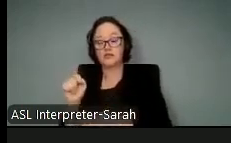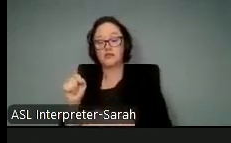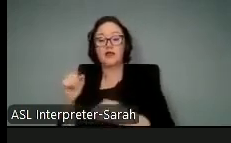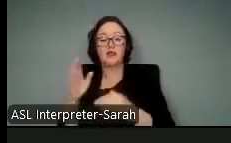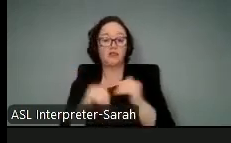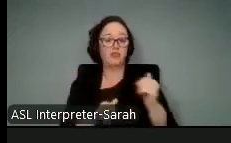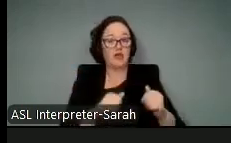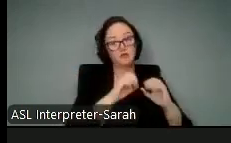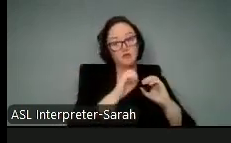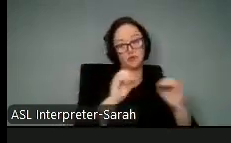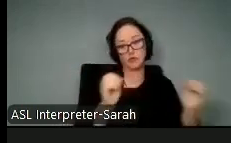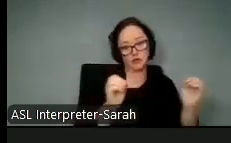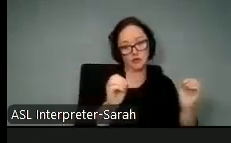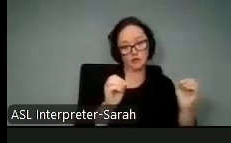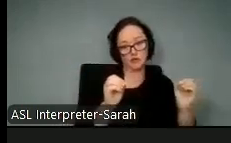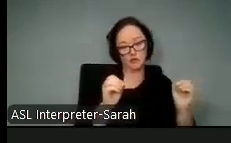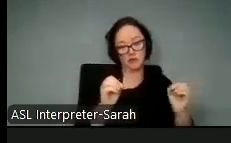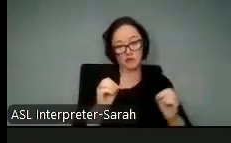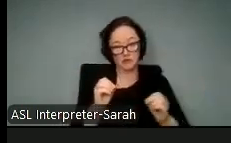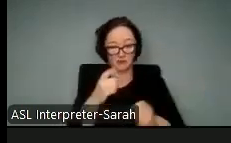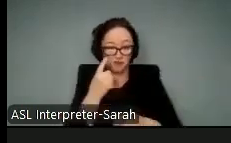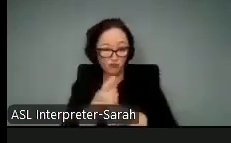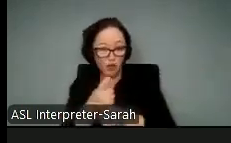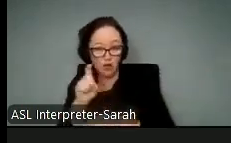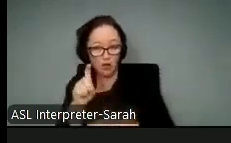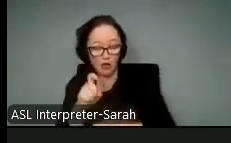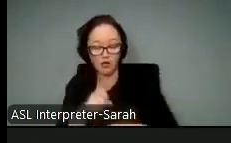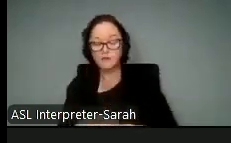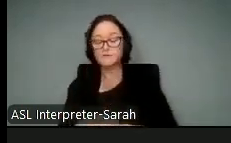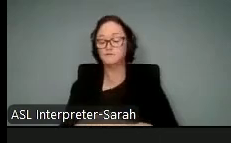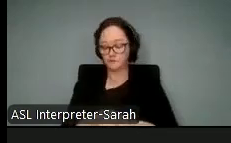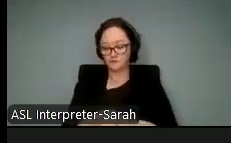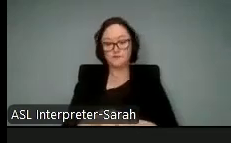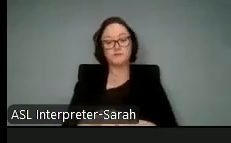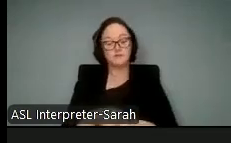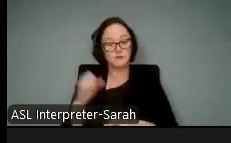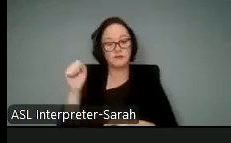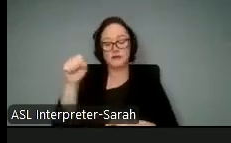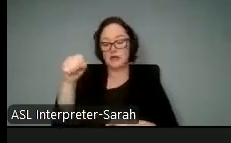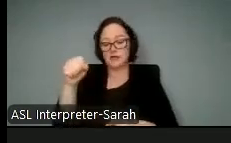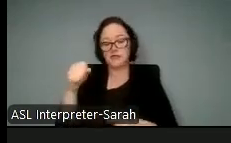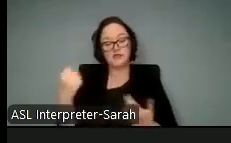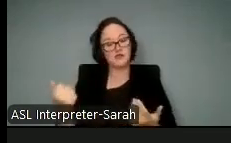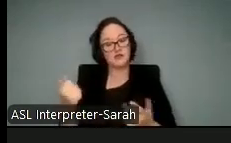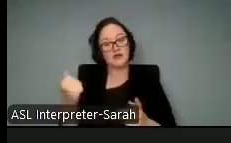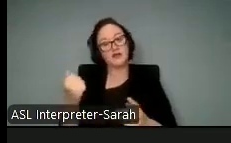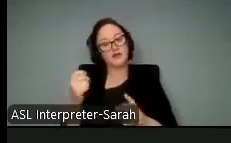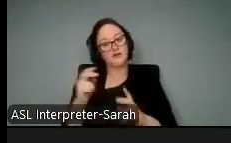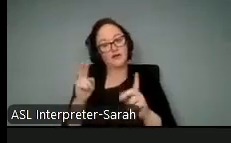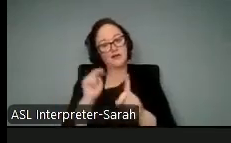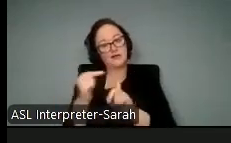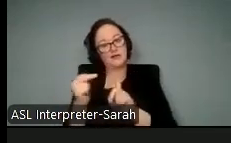Tyler: Yep. That's... it's... like I said earlier, it's an art, it's very subjective. We know we need to include it